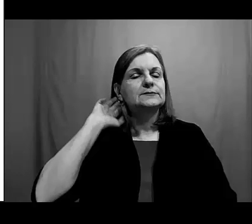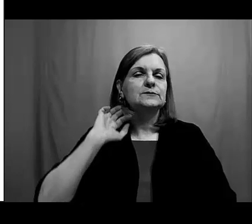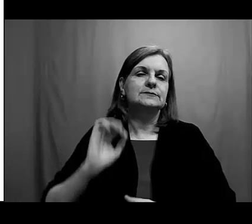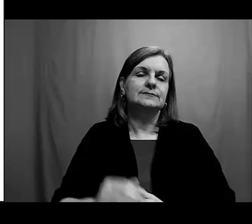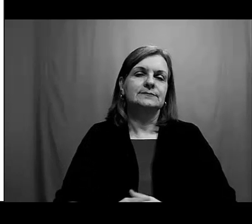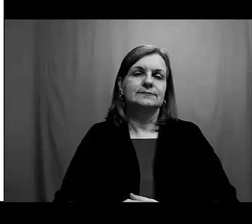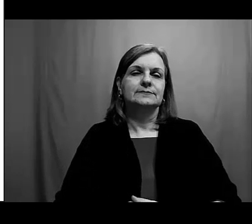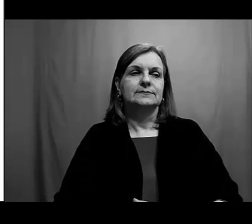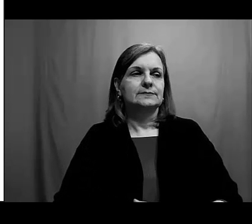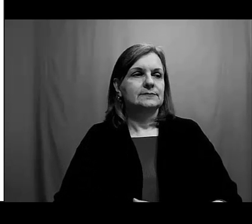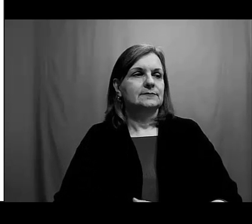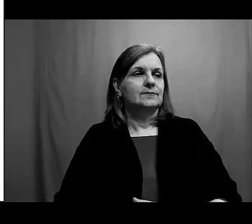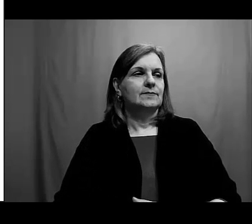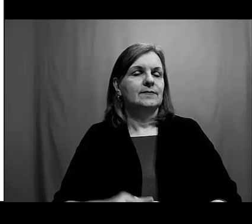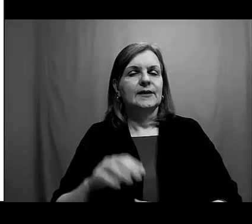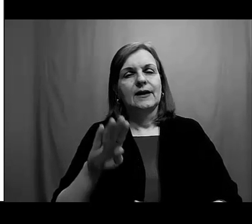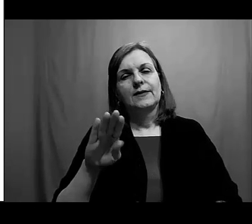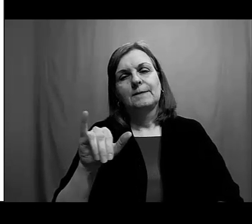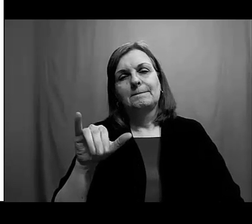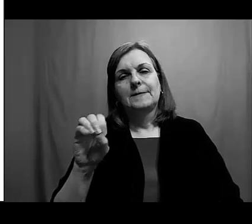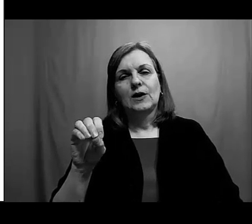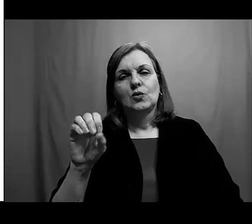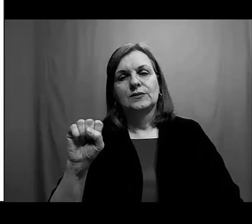the biosphere - our entire planet is